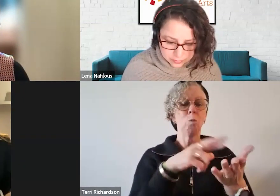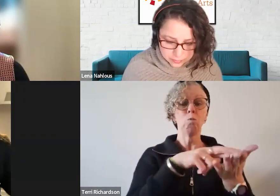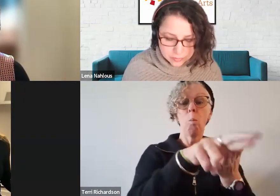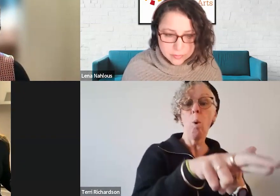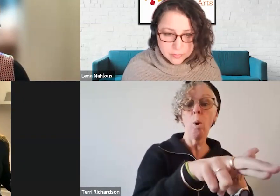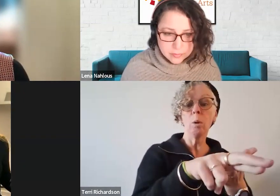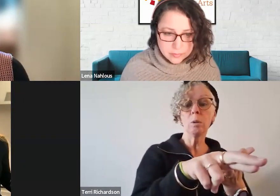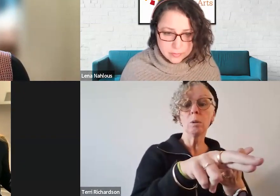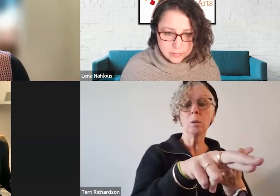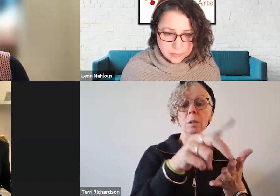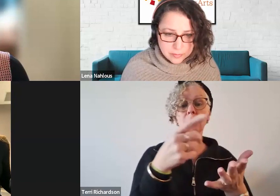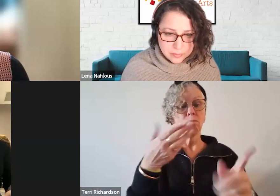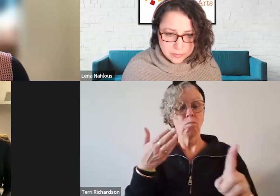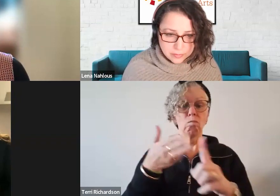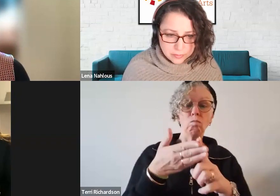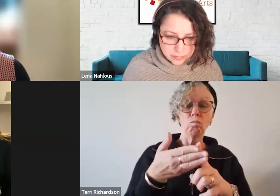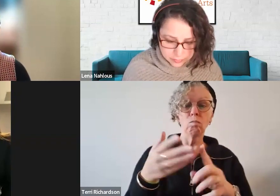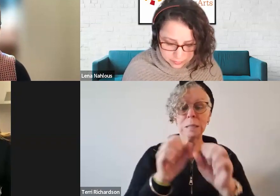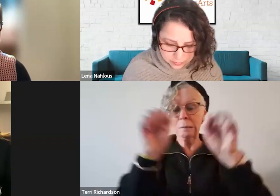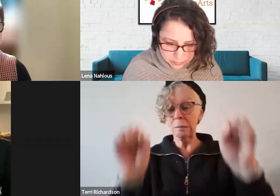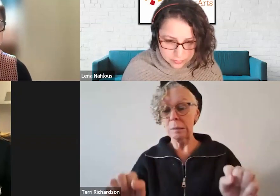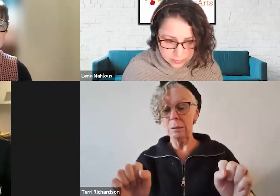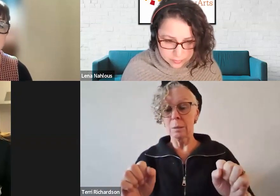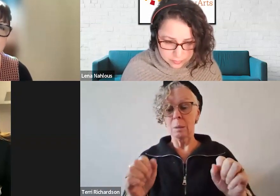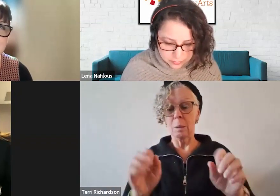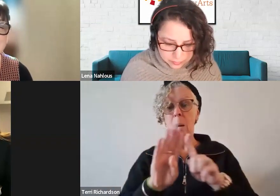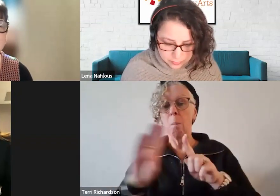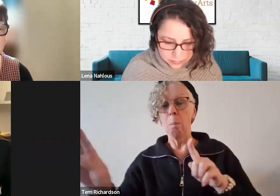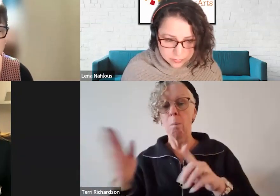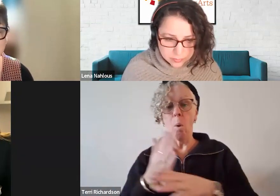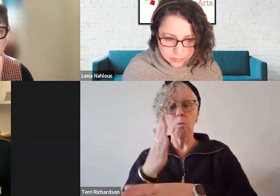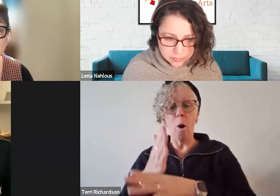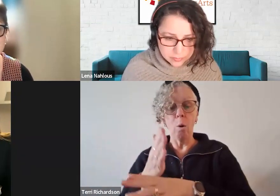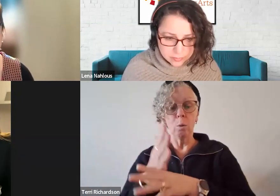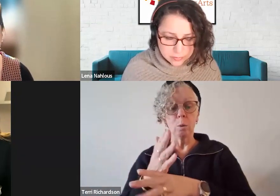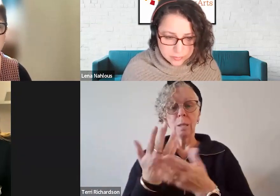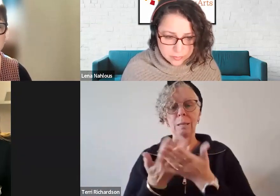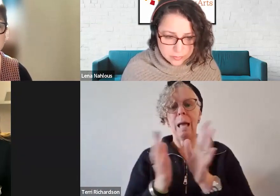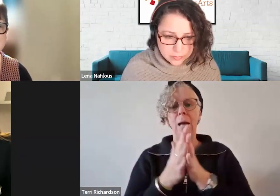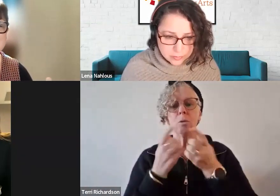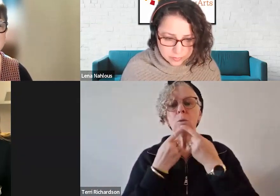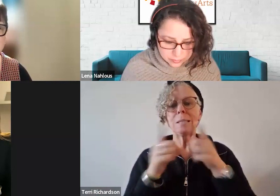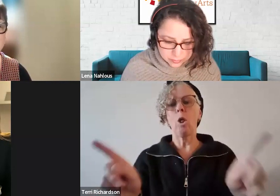system, board roles and requirements, disclosure. Sorry, I always stumble over that word.